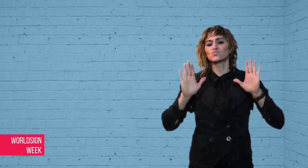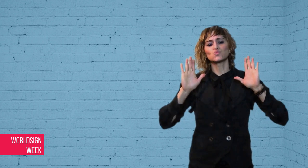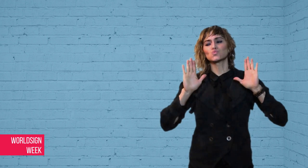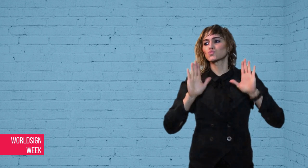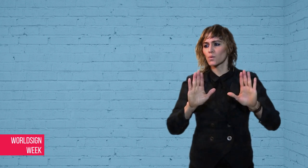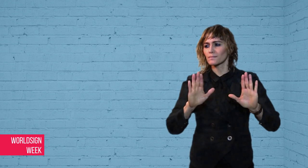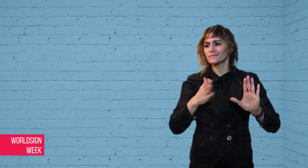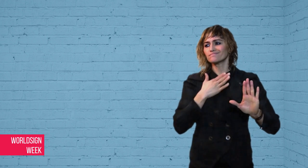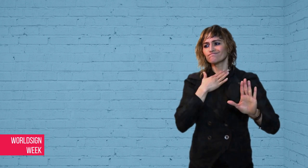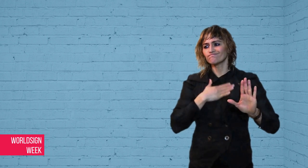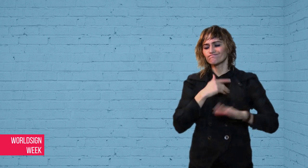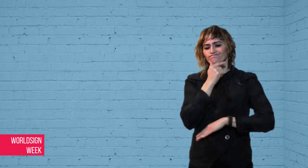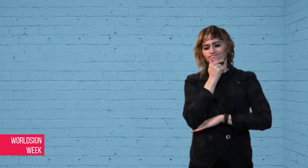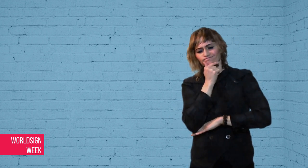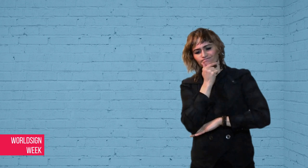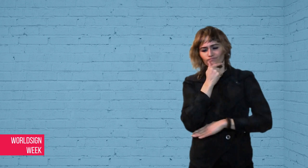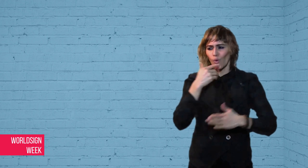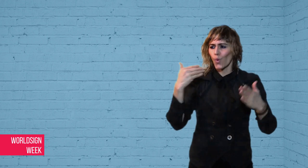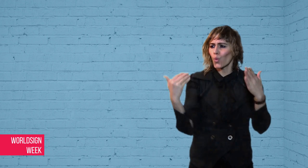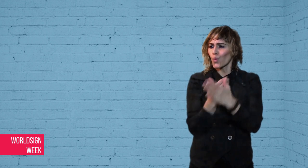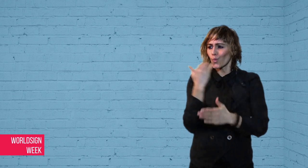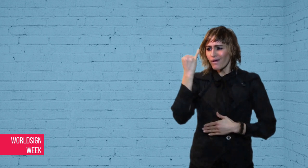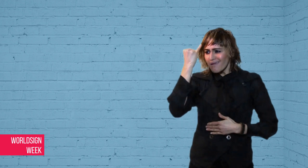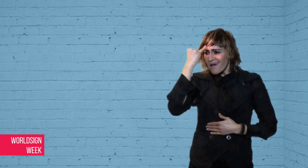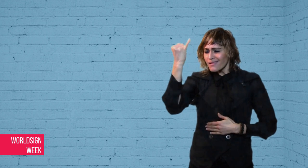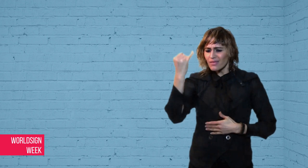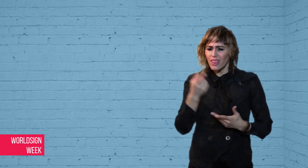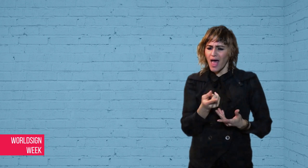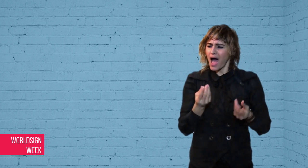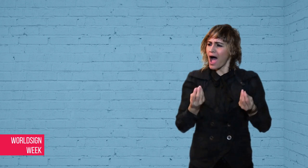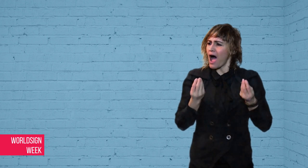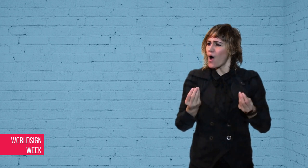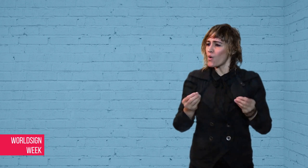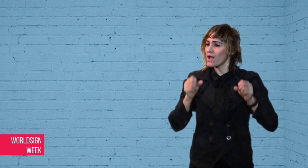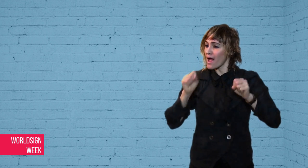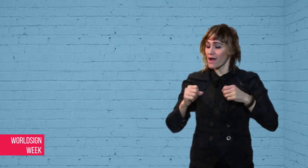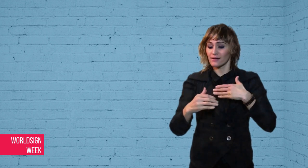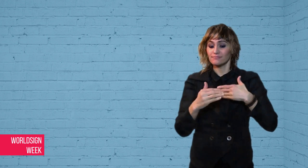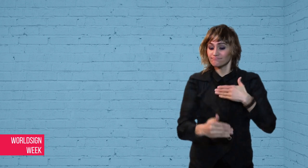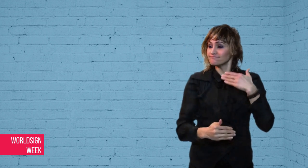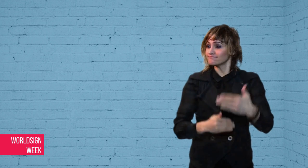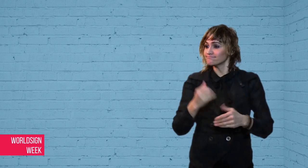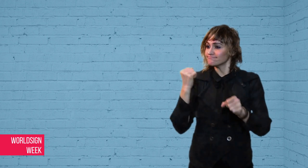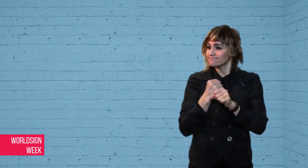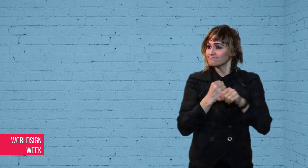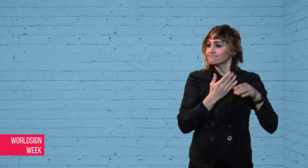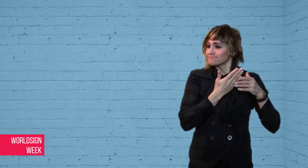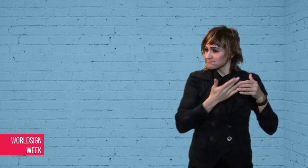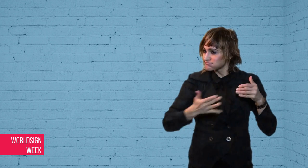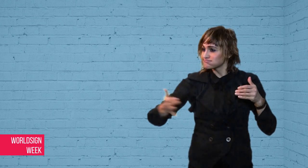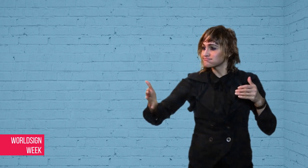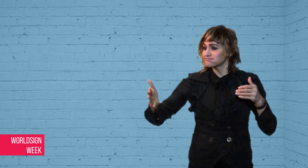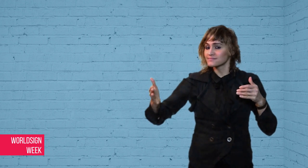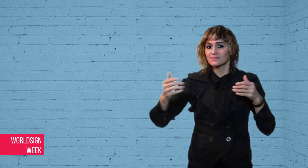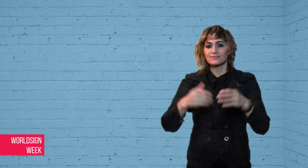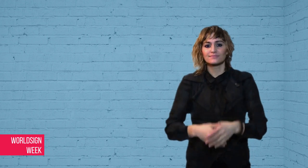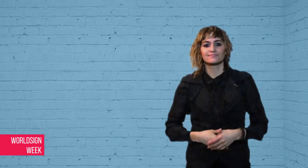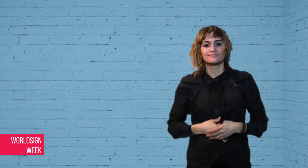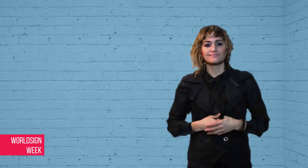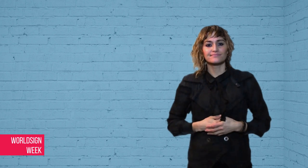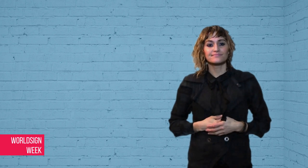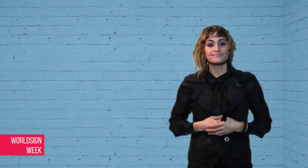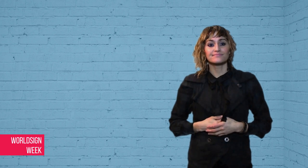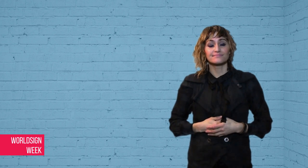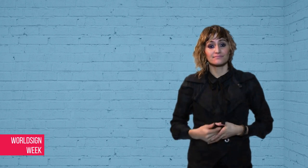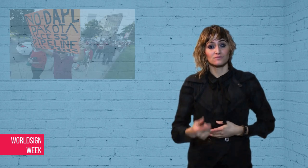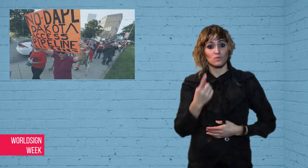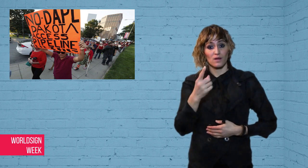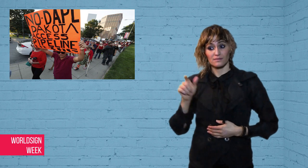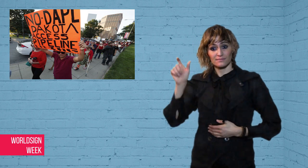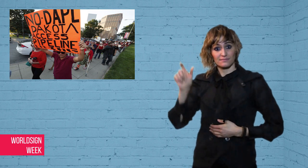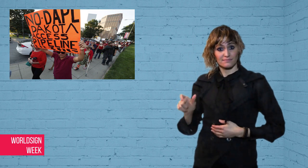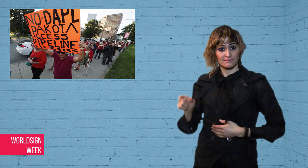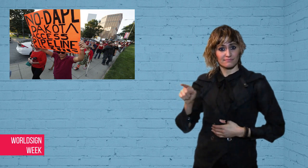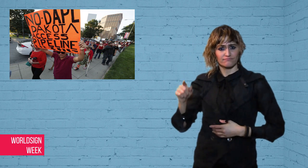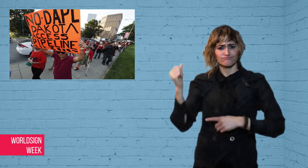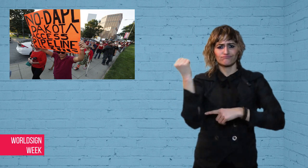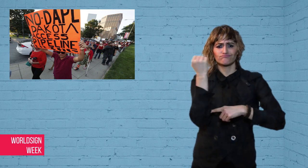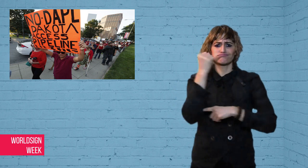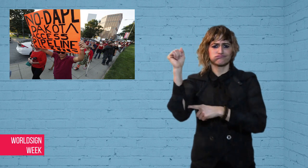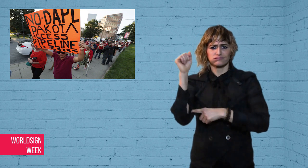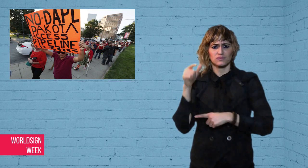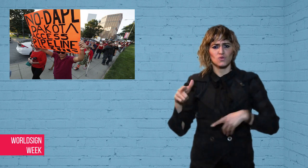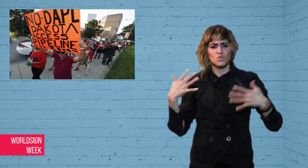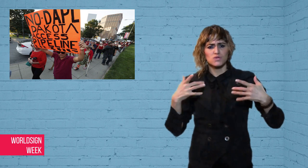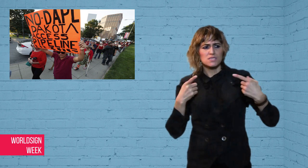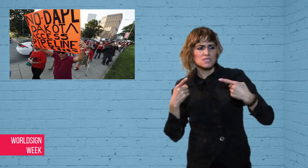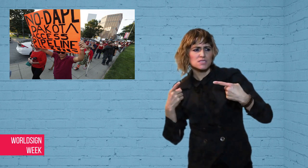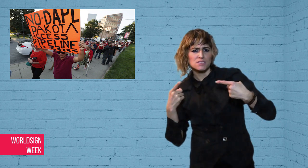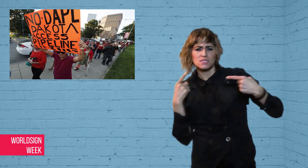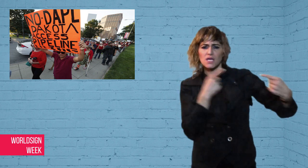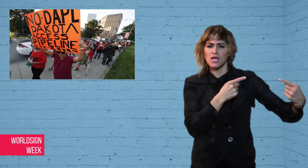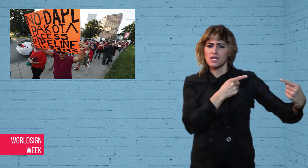said they would explore alternative routes for it.